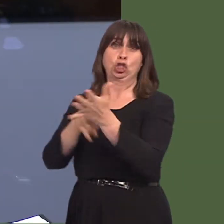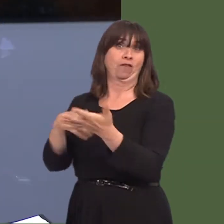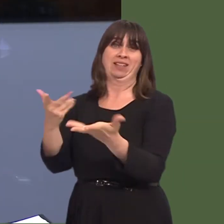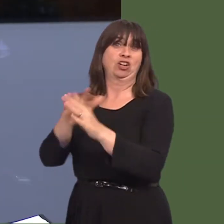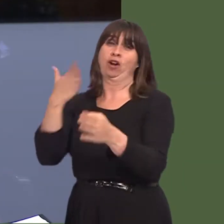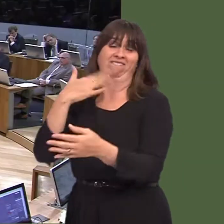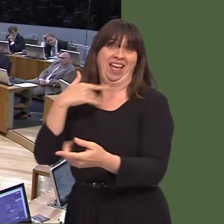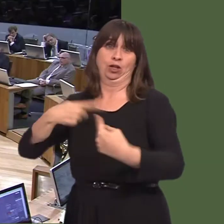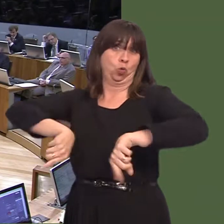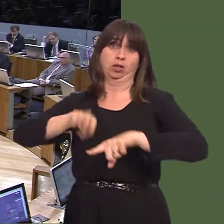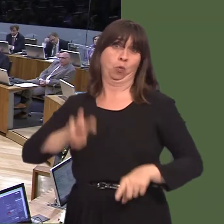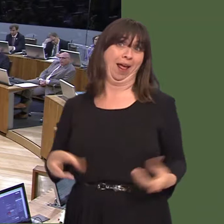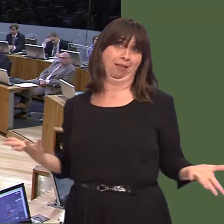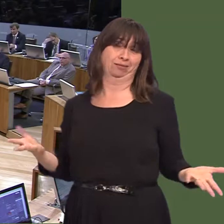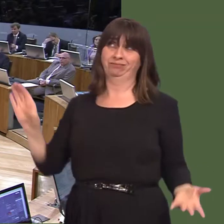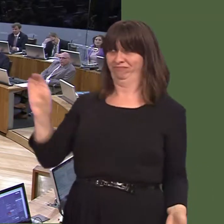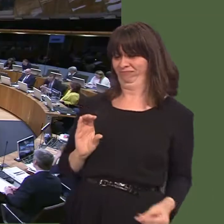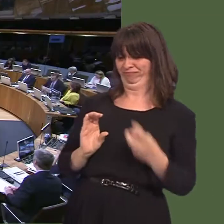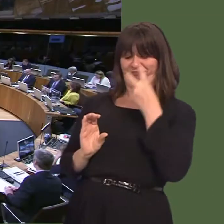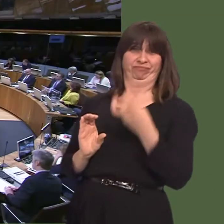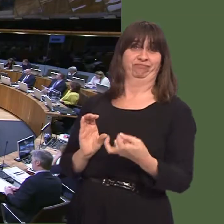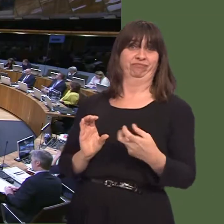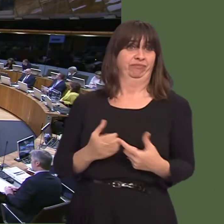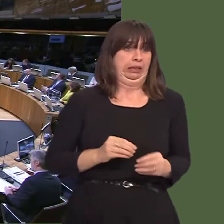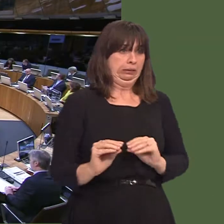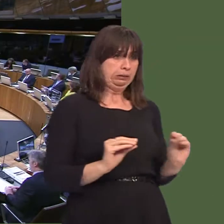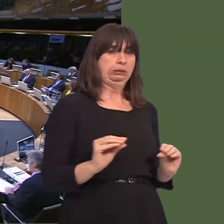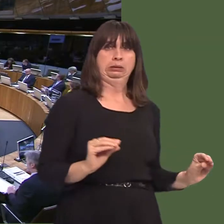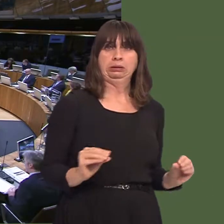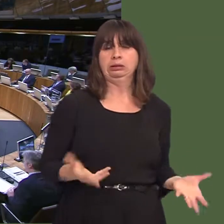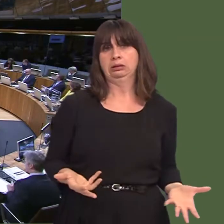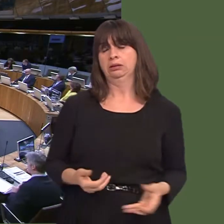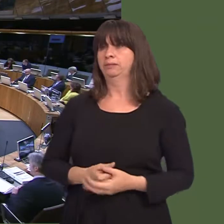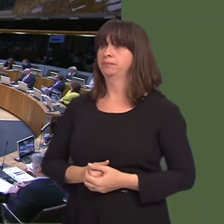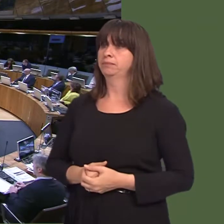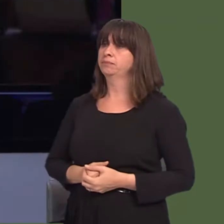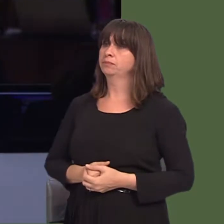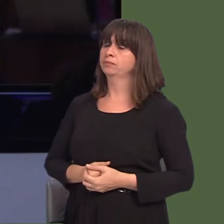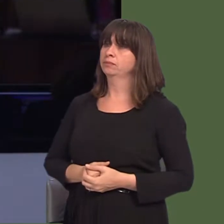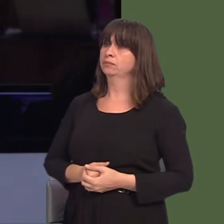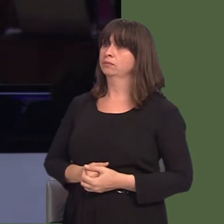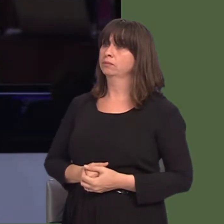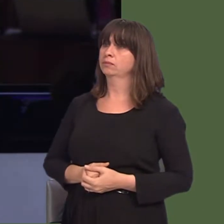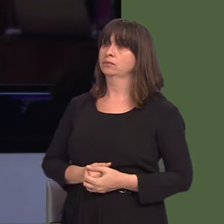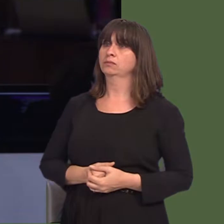David J Rowlands AM: First Minister, one of the fundamentals of economics is the law of